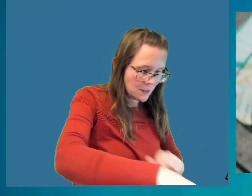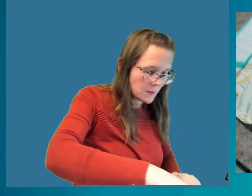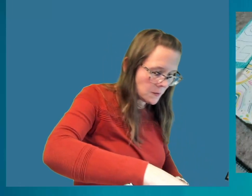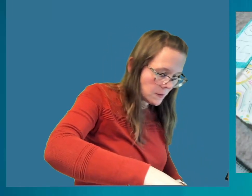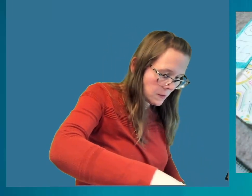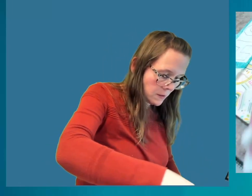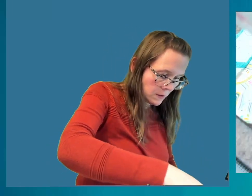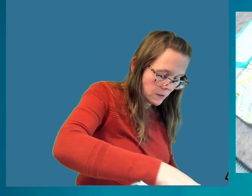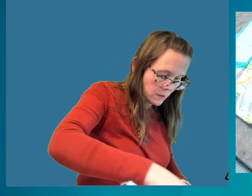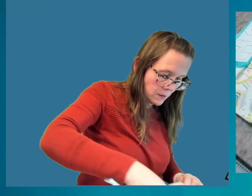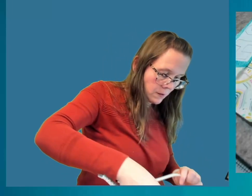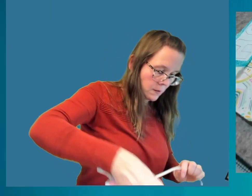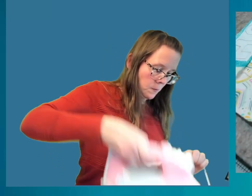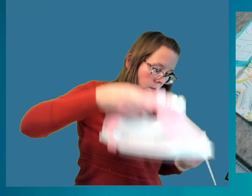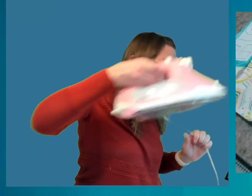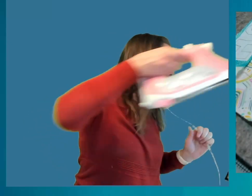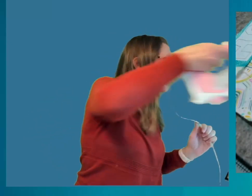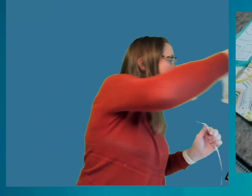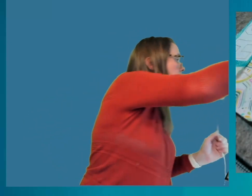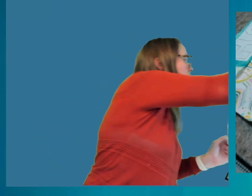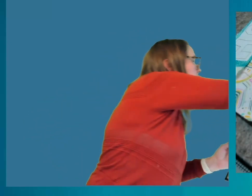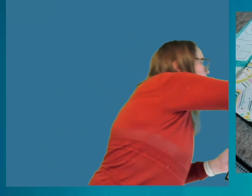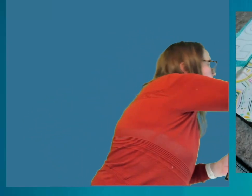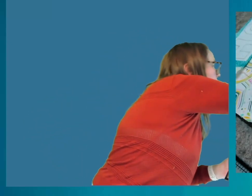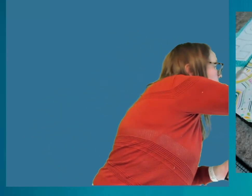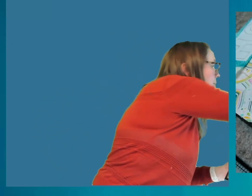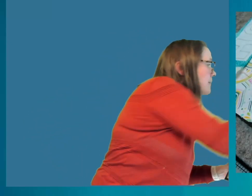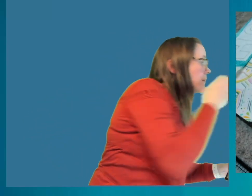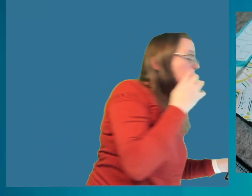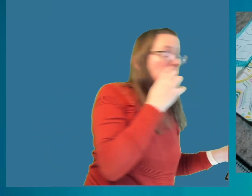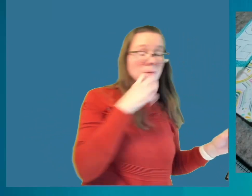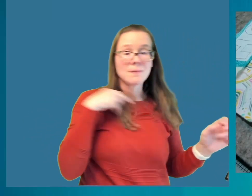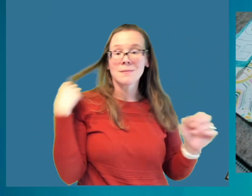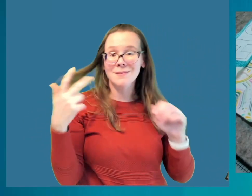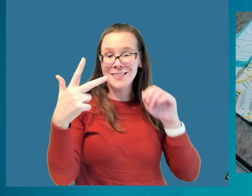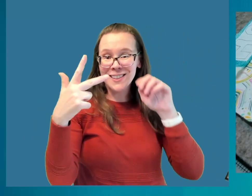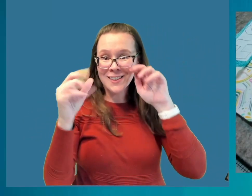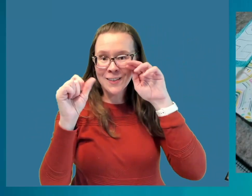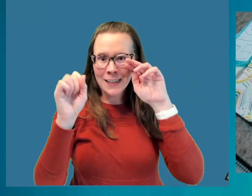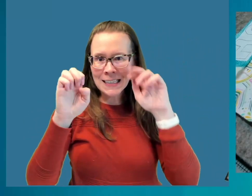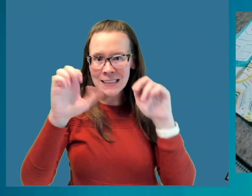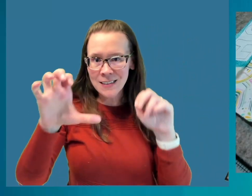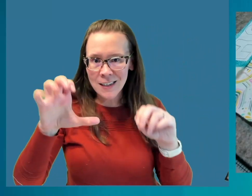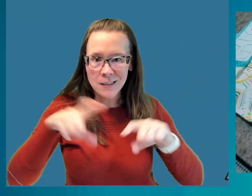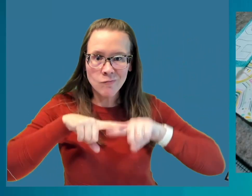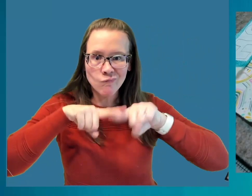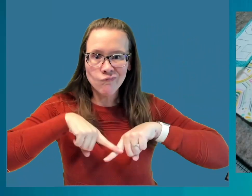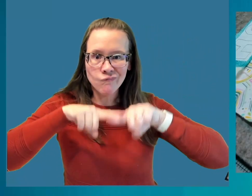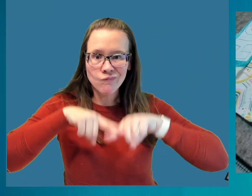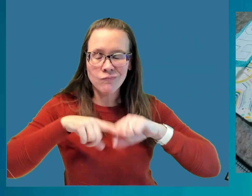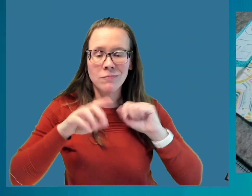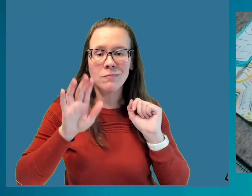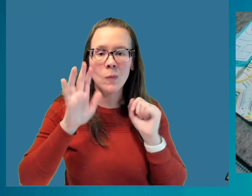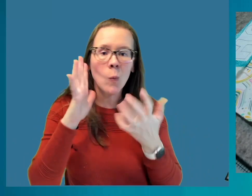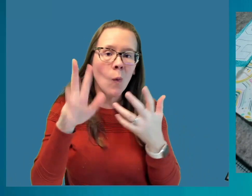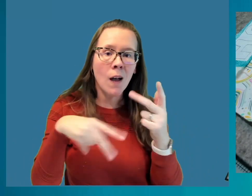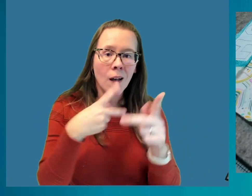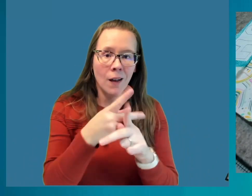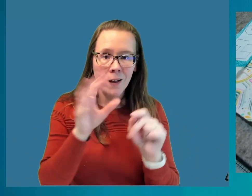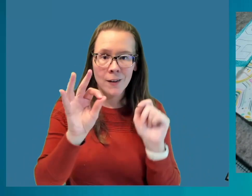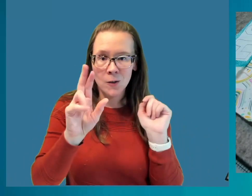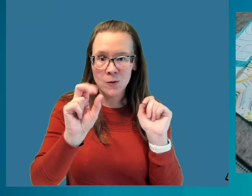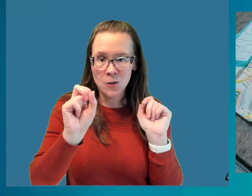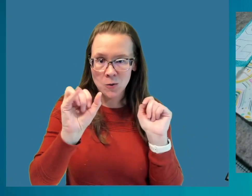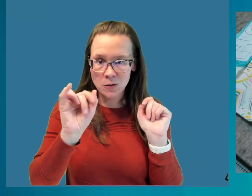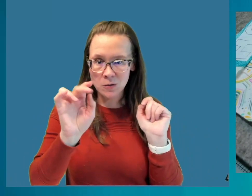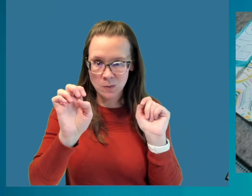a good 3 second press on each part of it. 3 seconds varies: it depends on the kind of